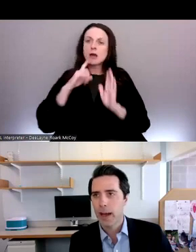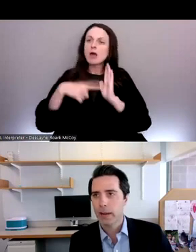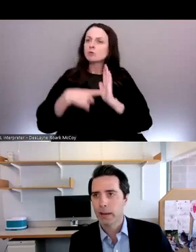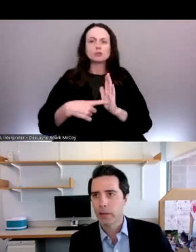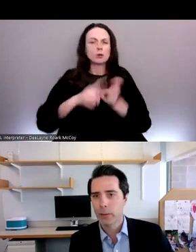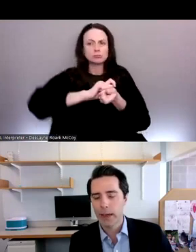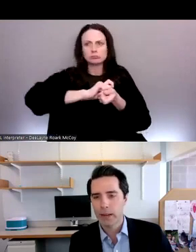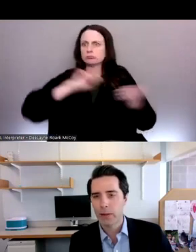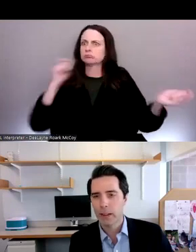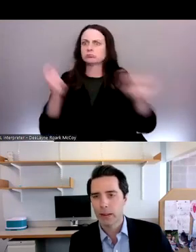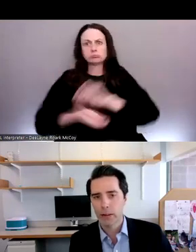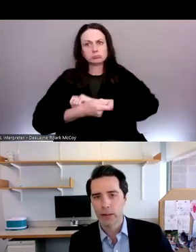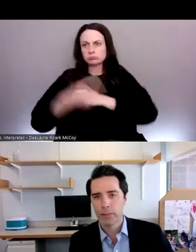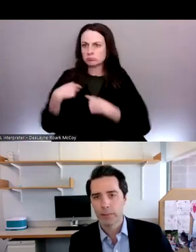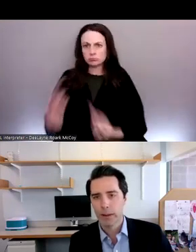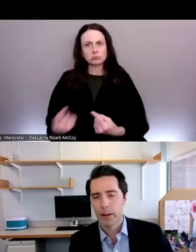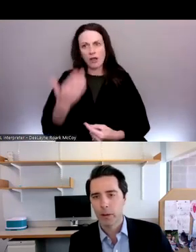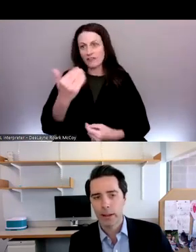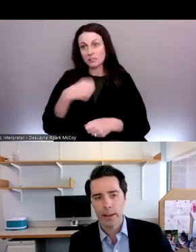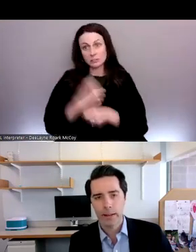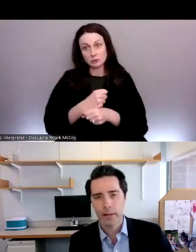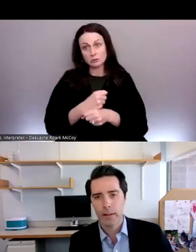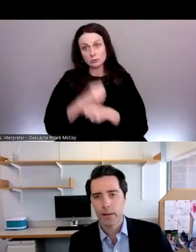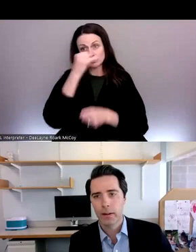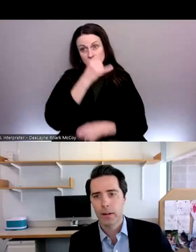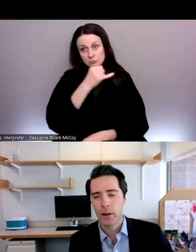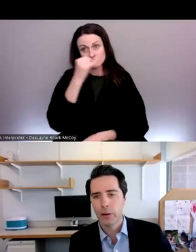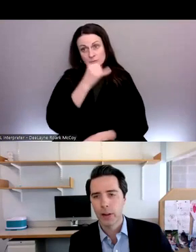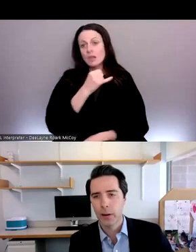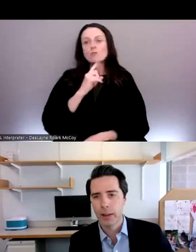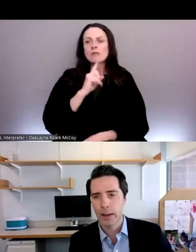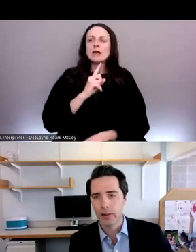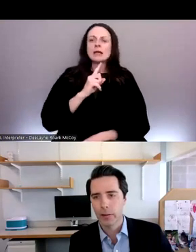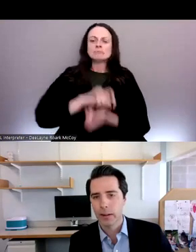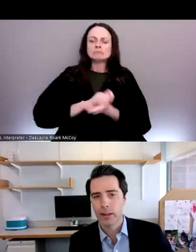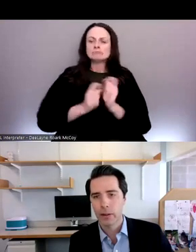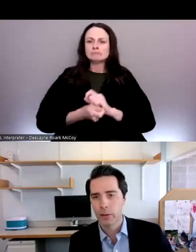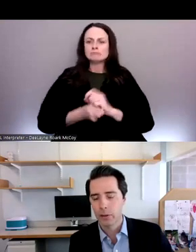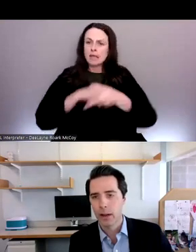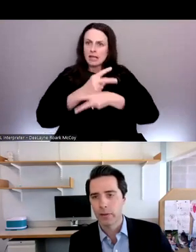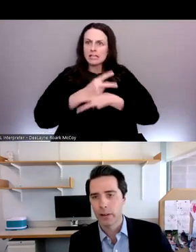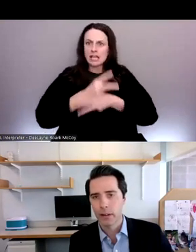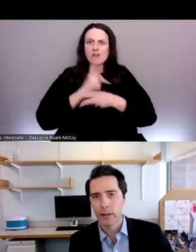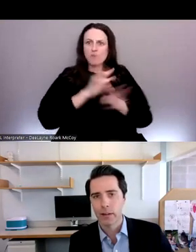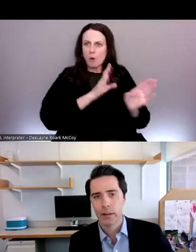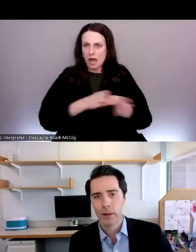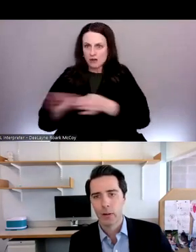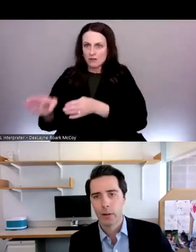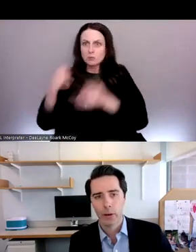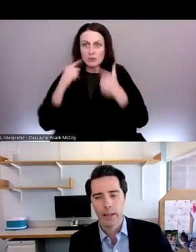dramatically over the past 15 years and it really has altered how we care for